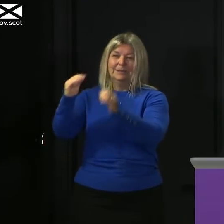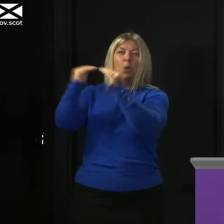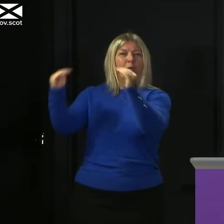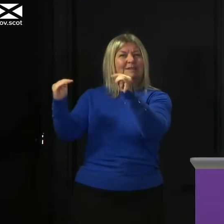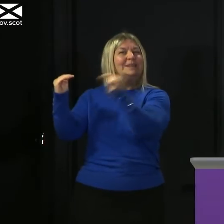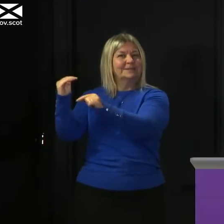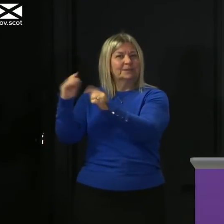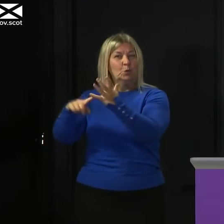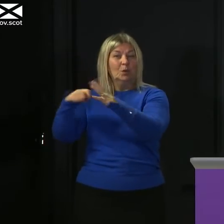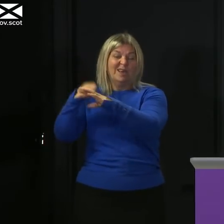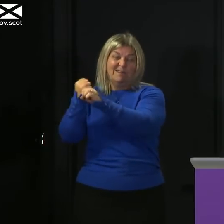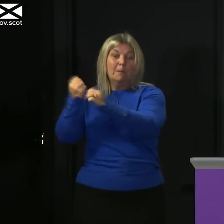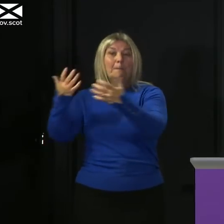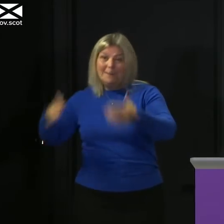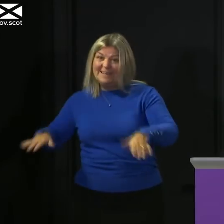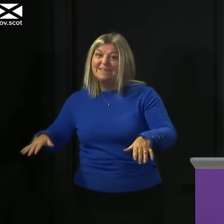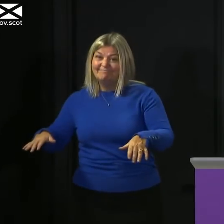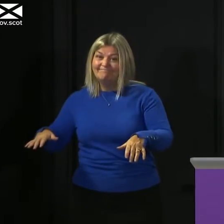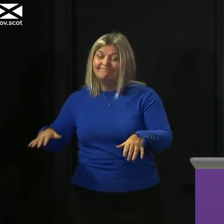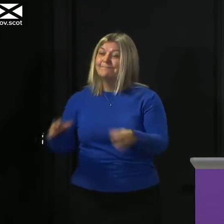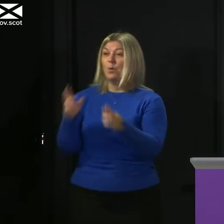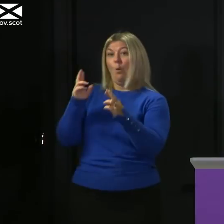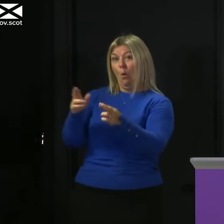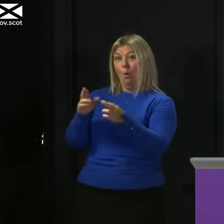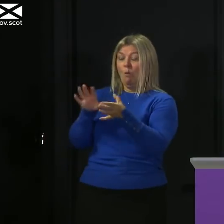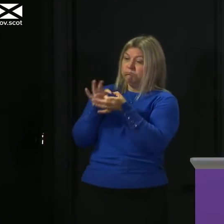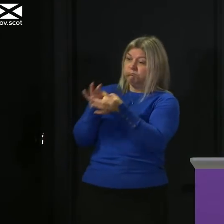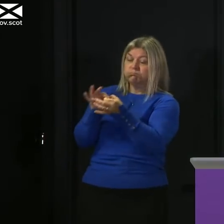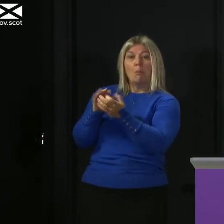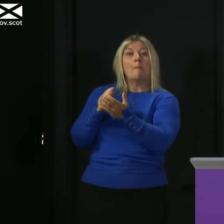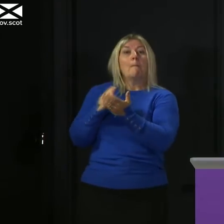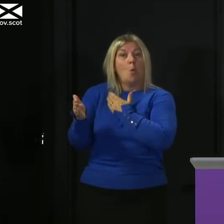and I would hope that those discussions will lead to some constructive outcomes.